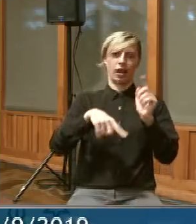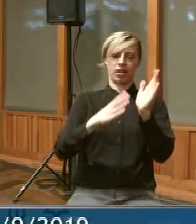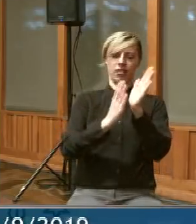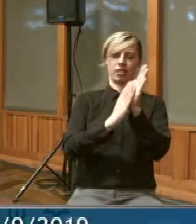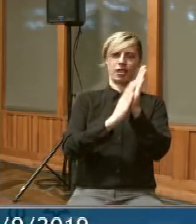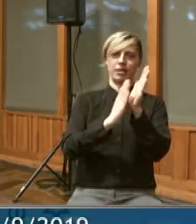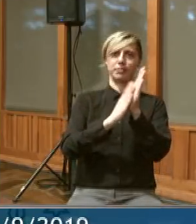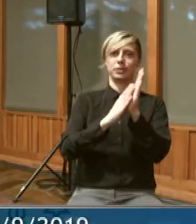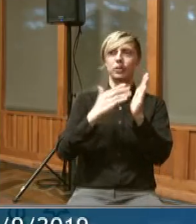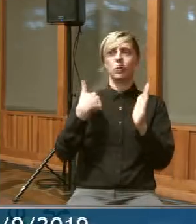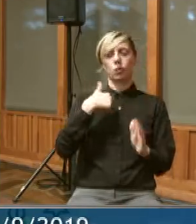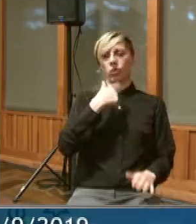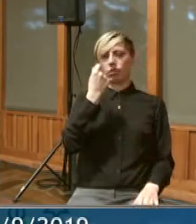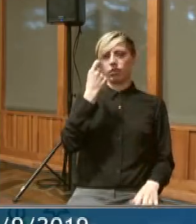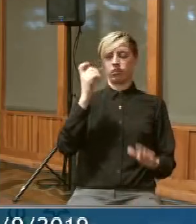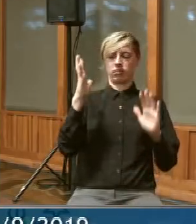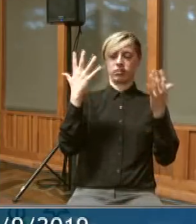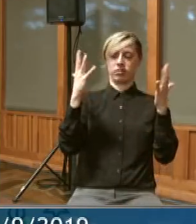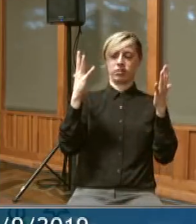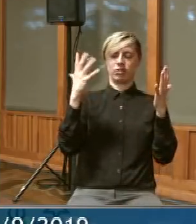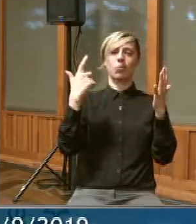Fritz: WOULD YOU LIKE TO TELL US WHAT THE GREEN GLOVE IS?